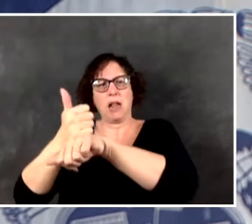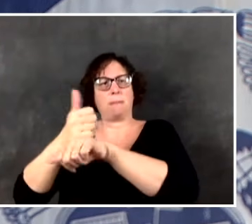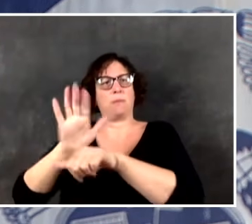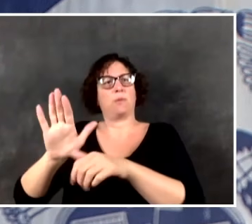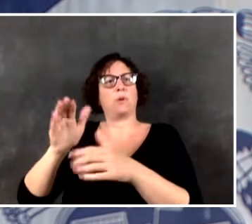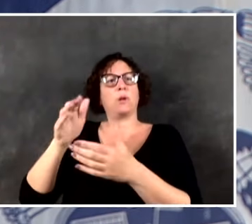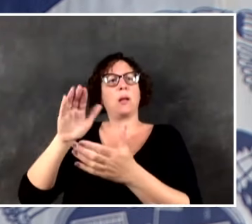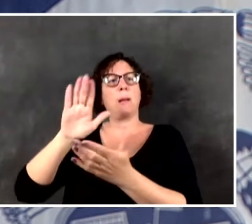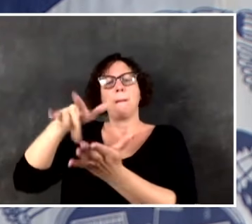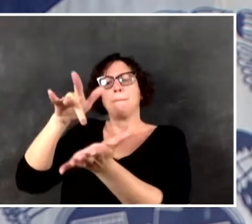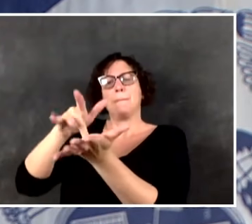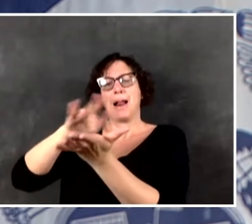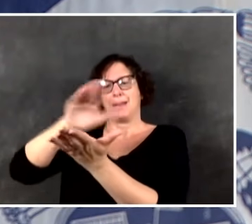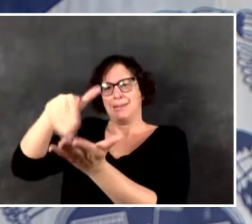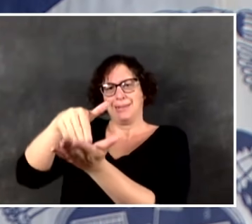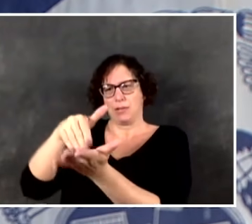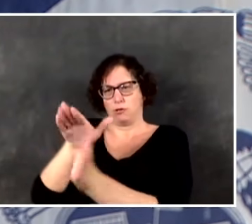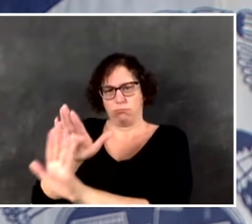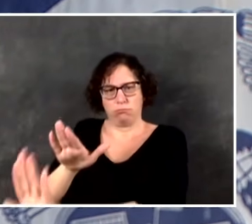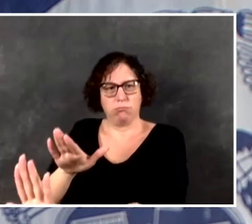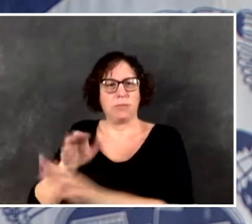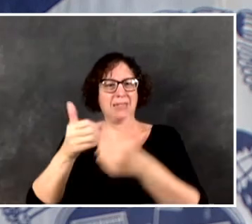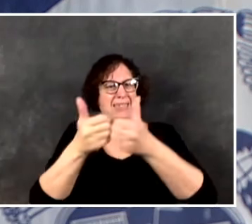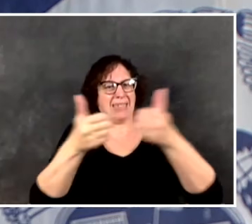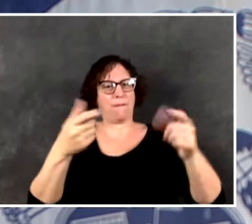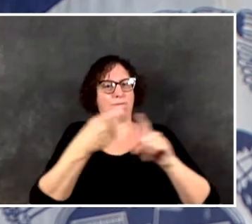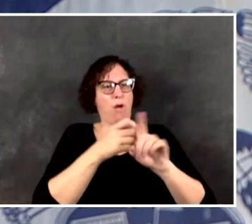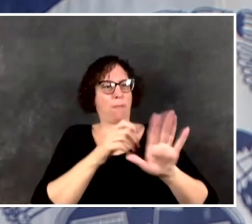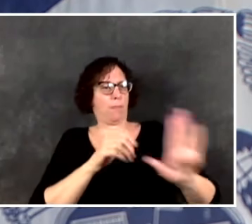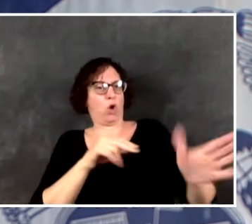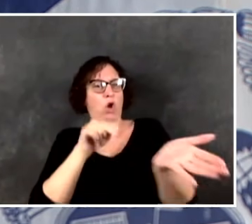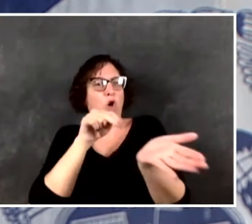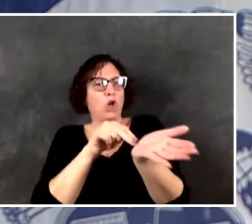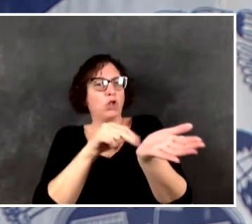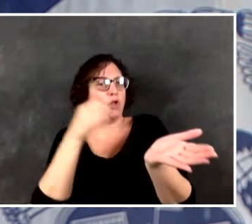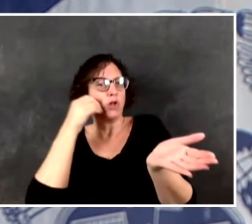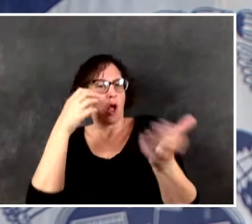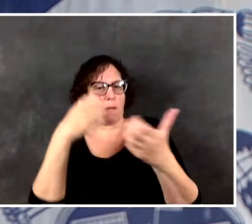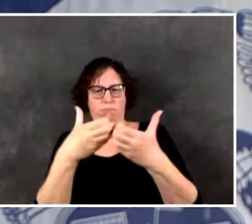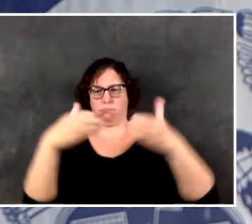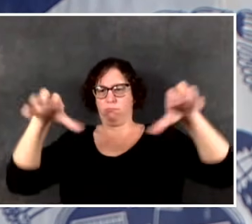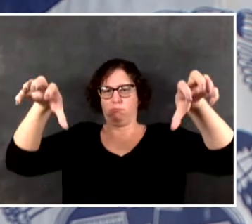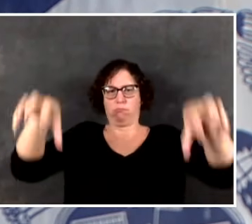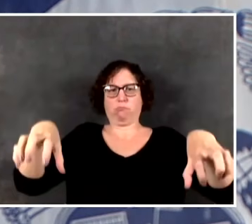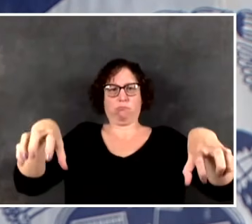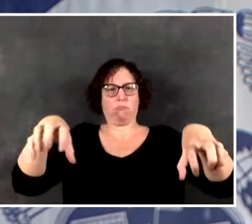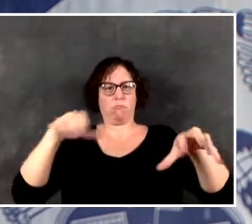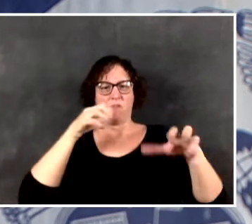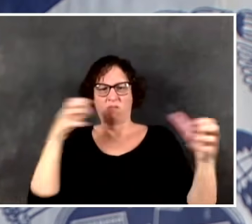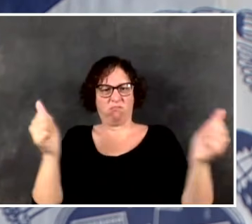BETWEEN THE NEW MEDICAL ELEMENTS OF HET FACILITY AND WHAT WAS THE PREVIOUSLY. AT THAT TIM E, YOU'LL REMEMBER THERE WAS AN ABSOLUTE